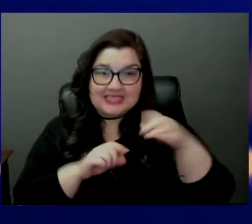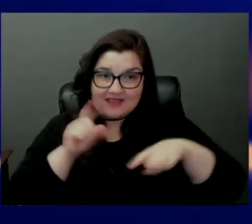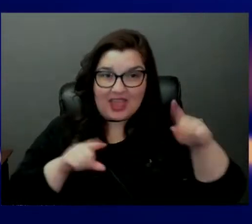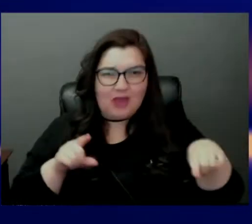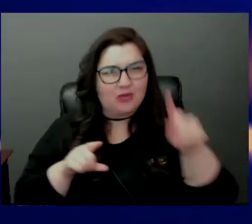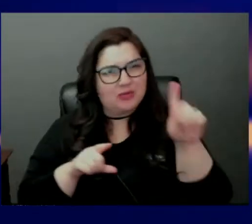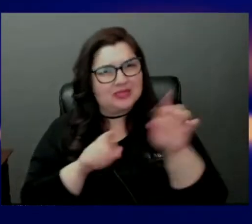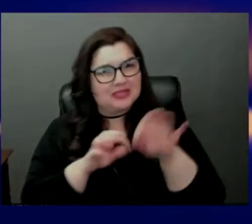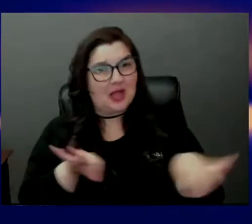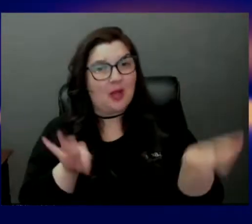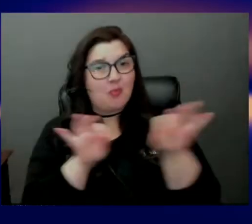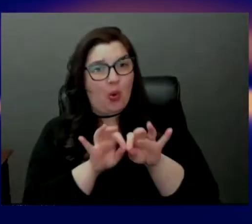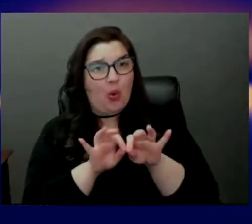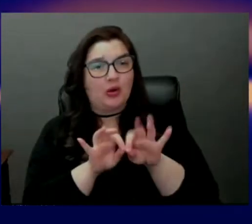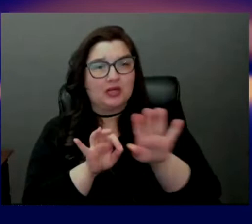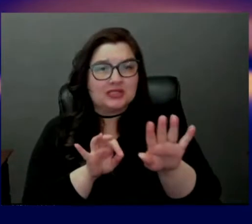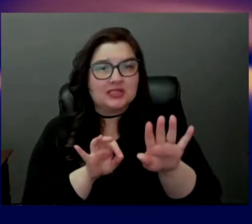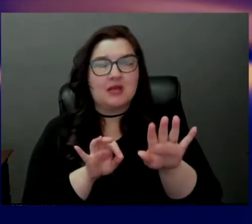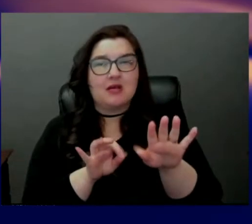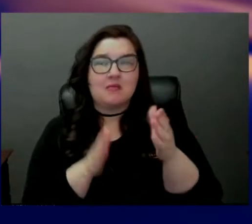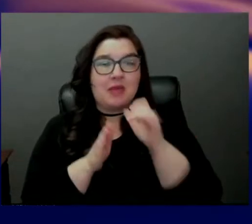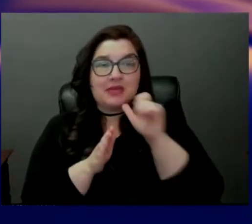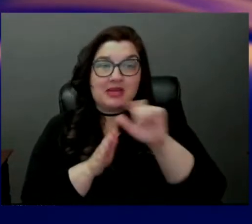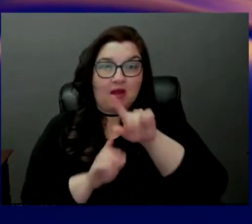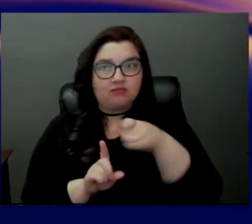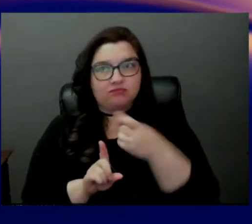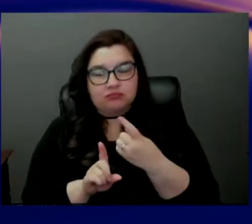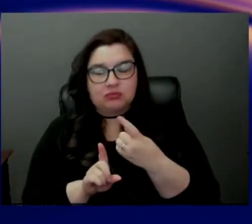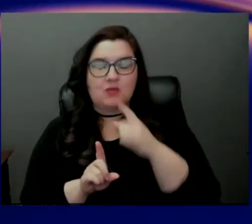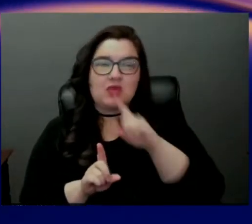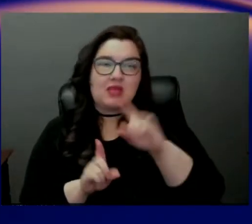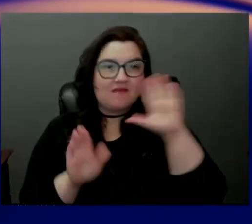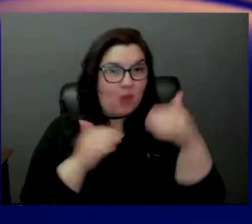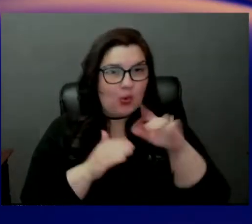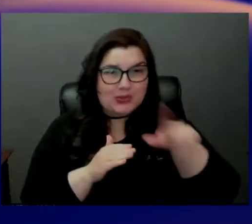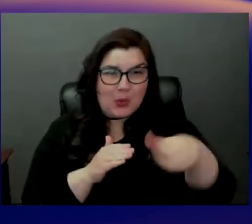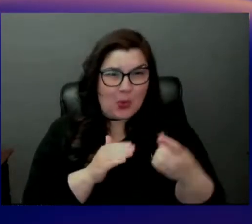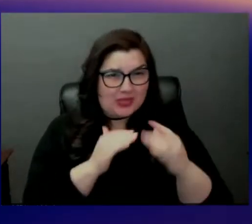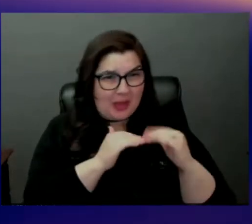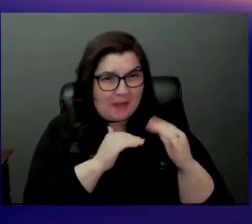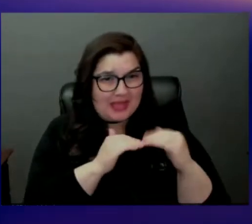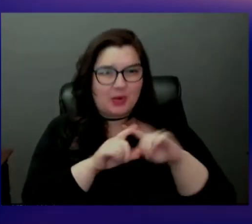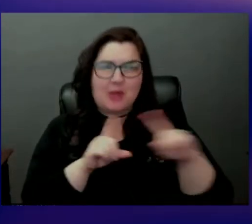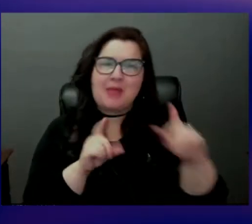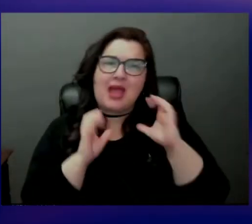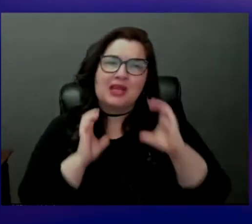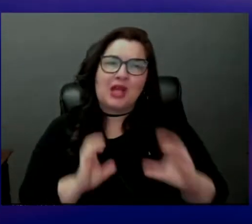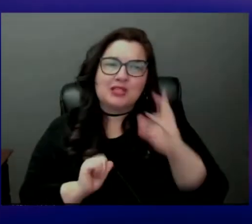So we don't spend too much time obviously on the benchmarks, but what are customers seeing? There's a number of customers who have been testing